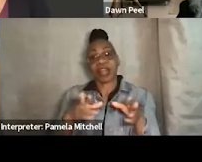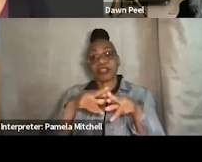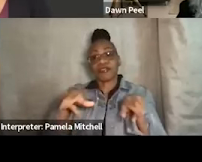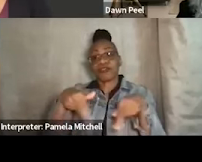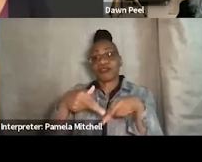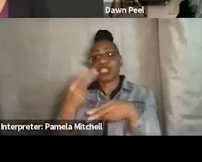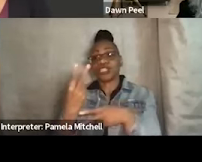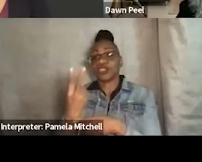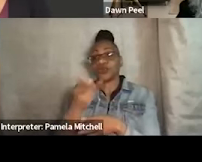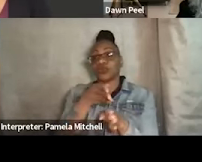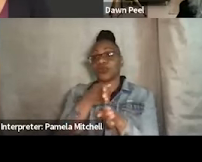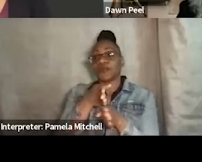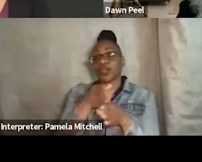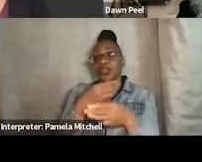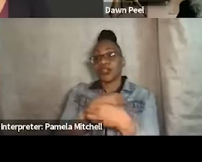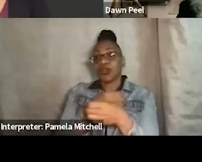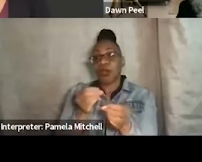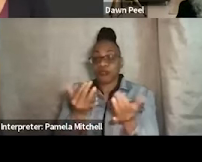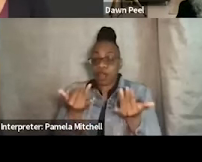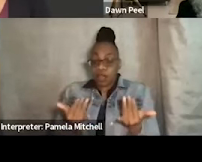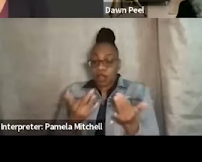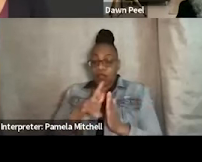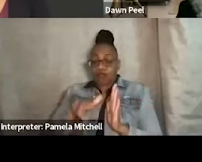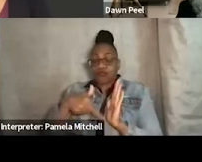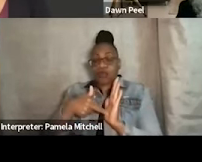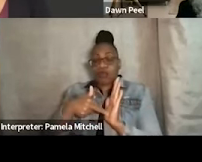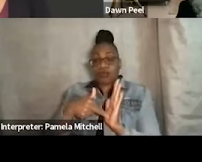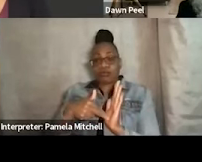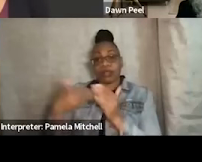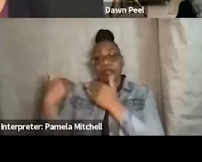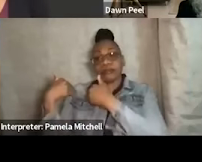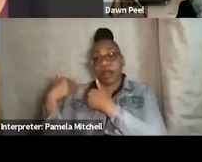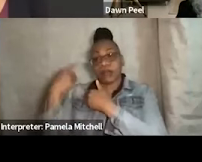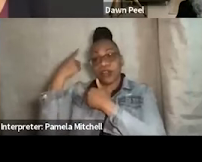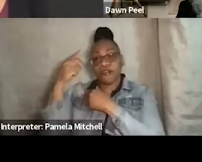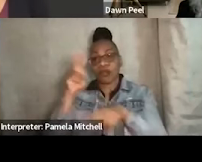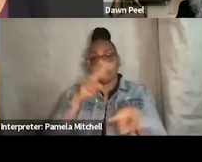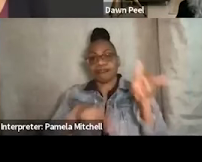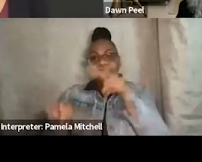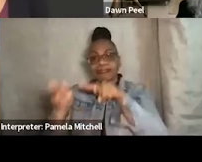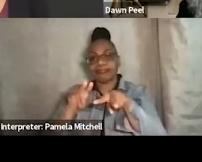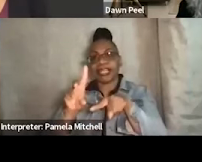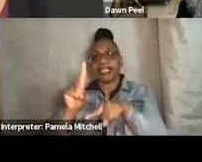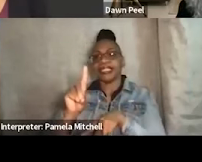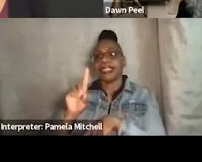And in her current role, she is responsible for oversight of the DBHDD state funded crisis system,